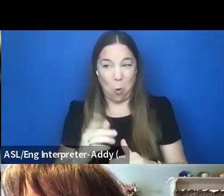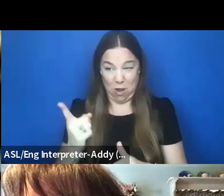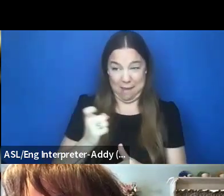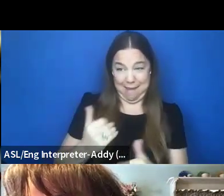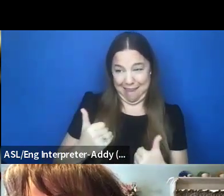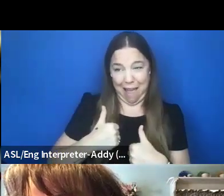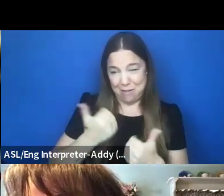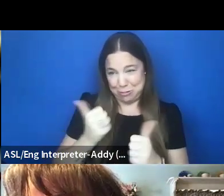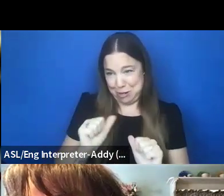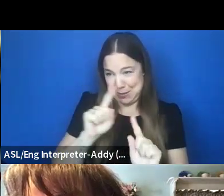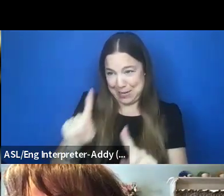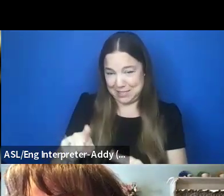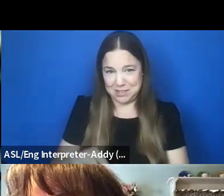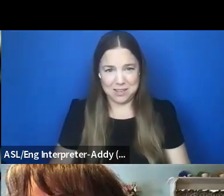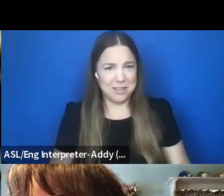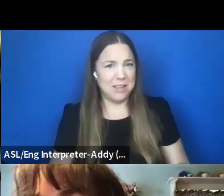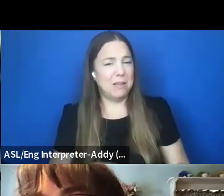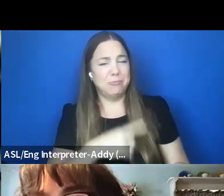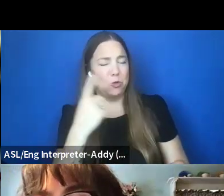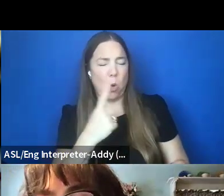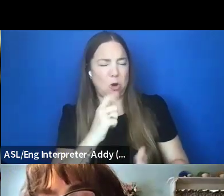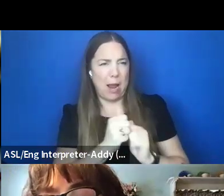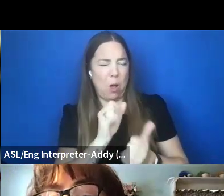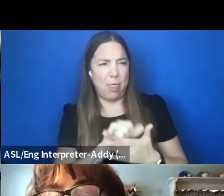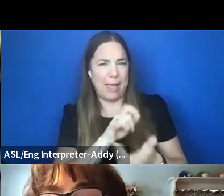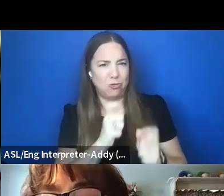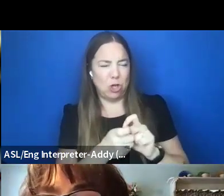Don Dew: wondering how that actually changes. Don Dew: It doesn't change funding, though.